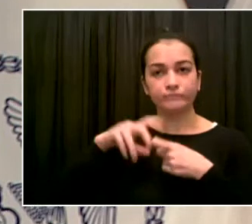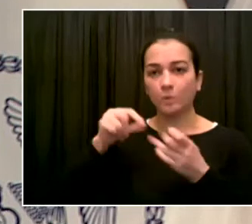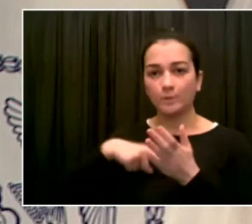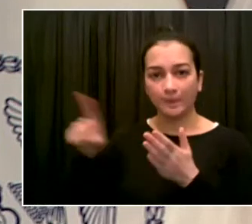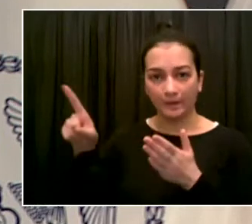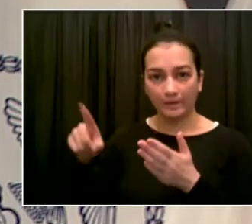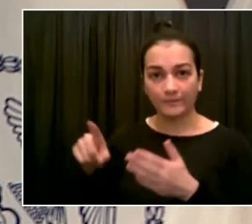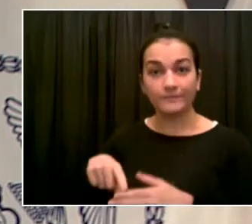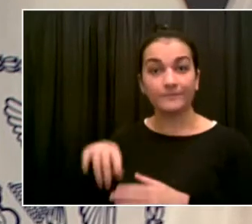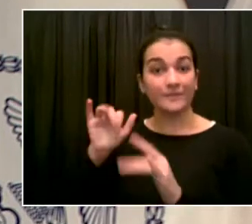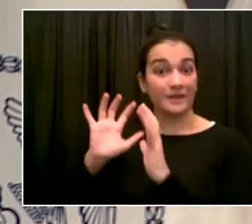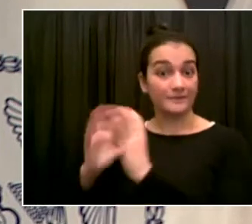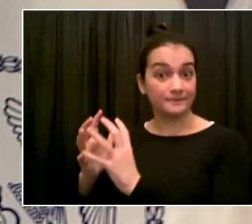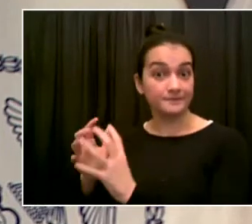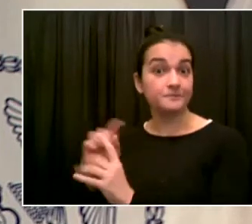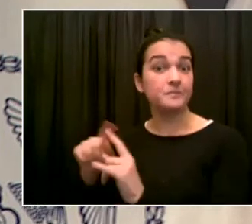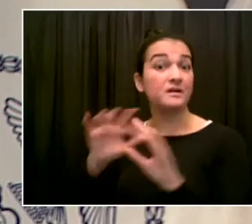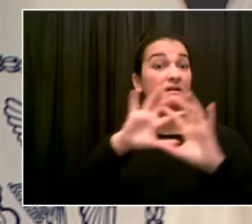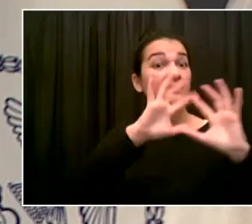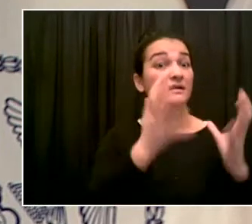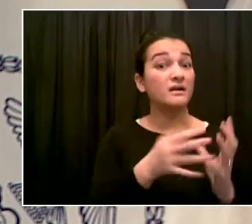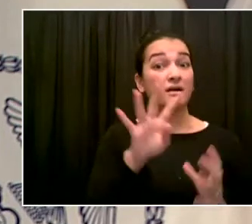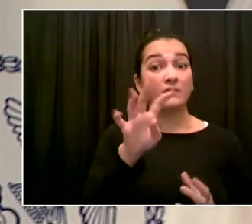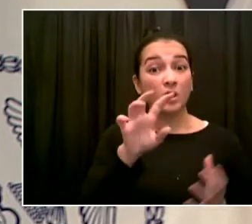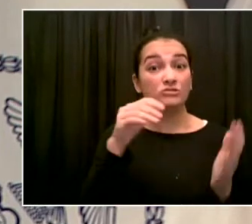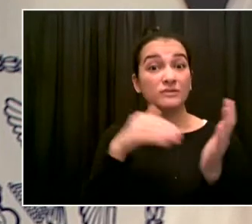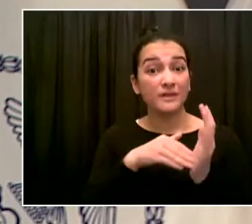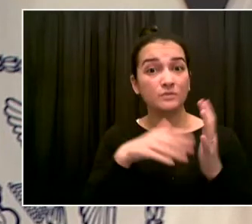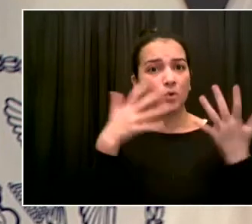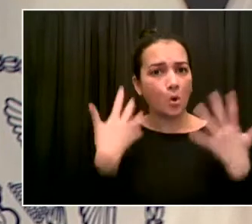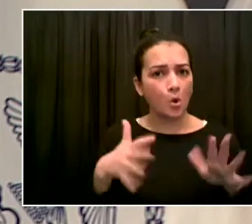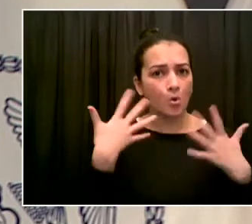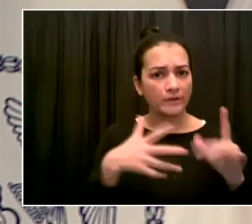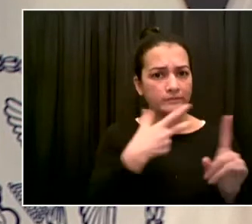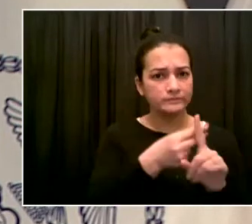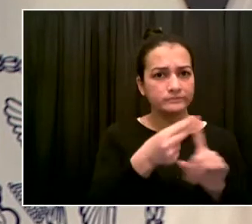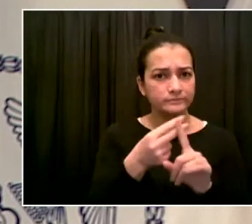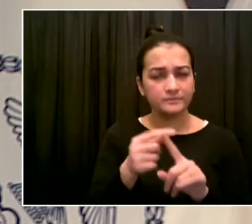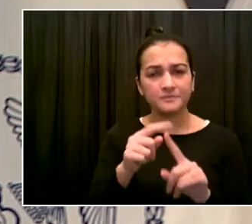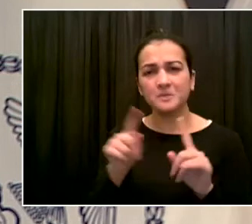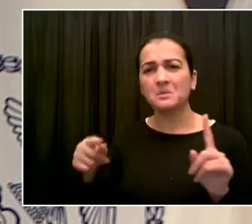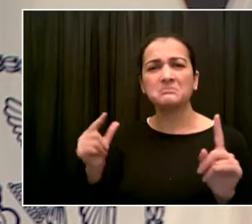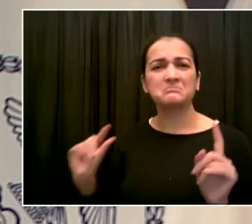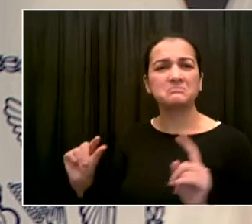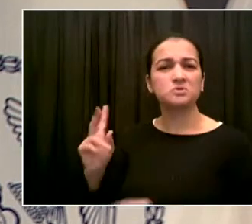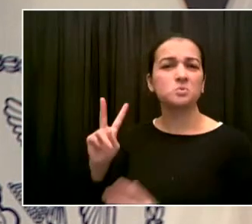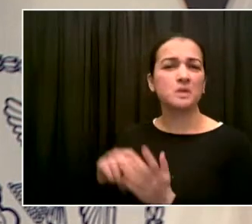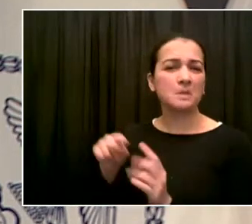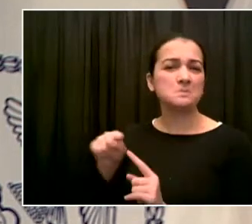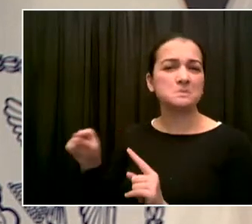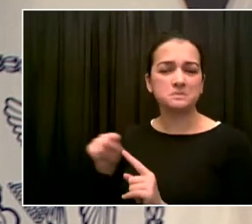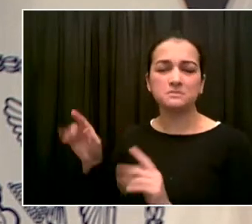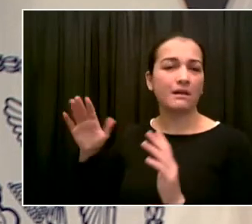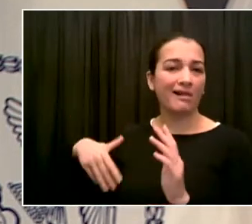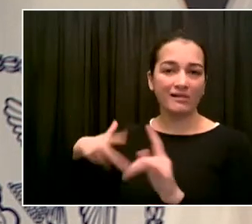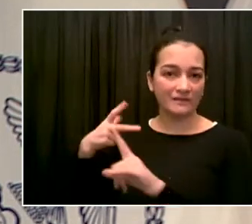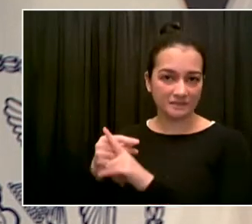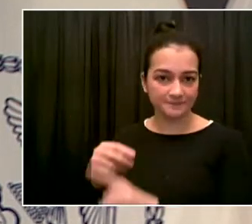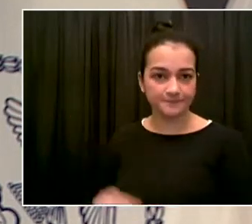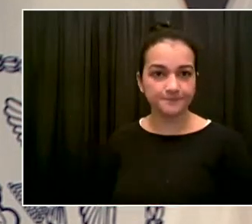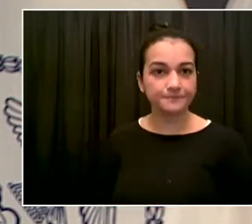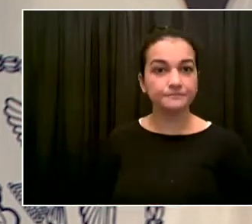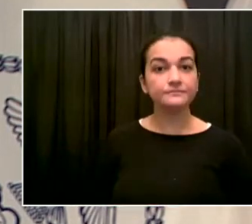ABOUT 400,000.